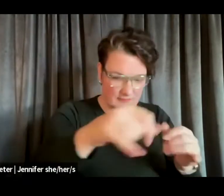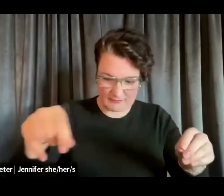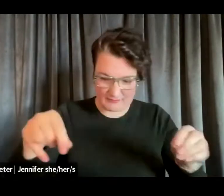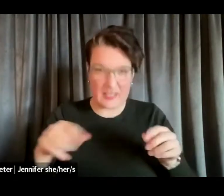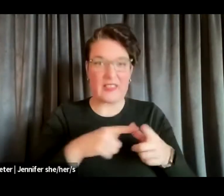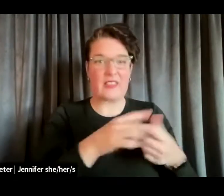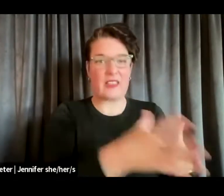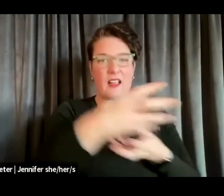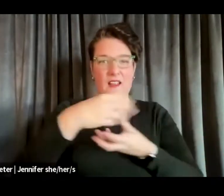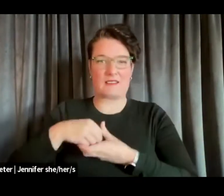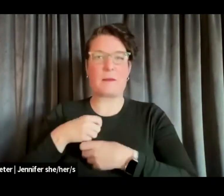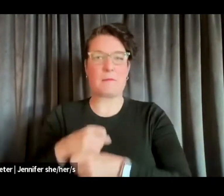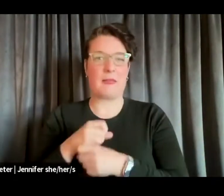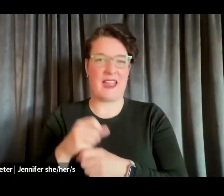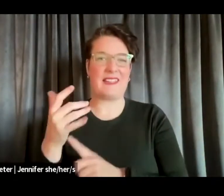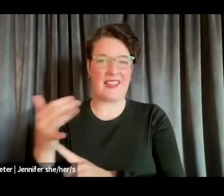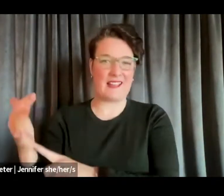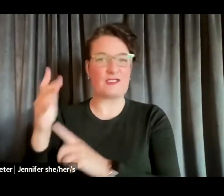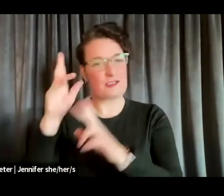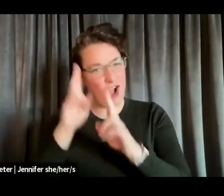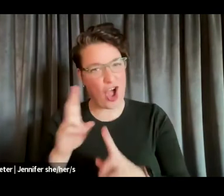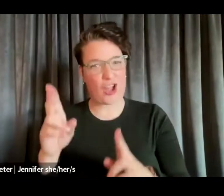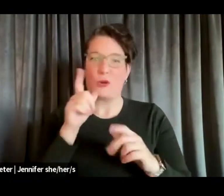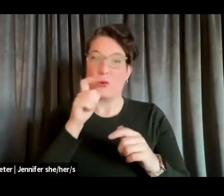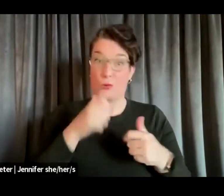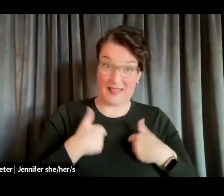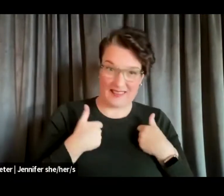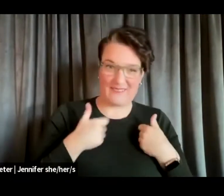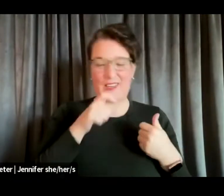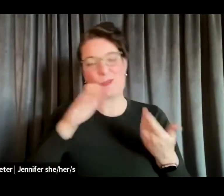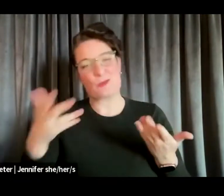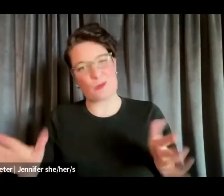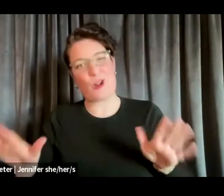And Yeah, I love that practice last year I went with my mom.